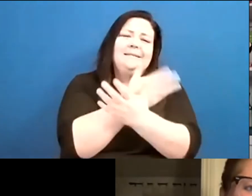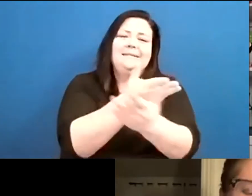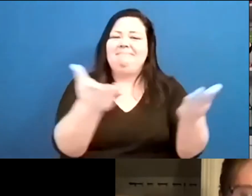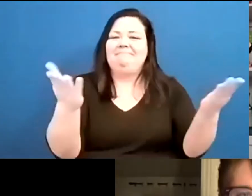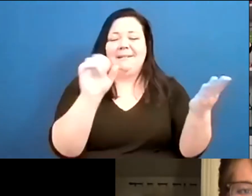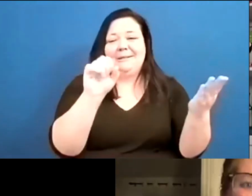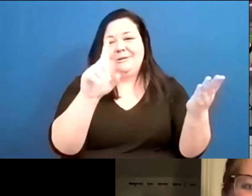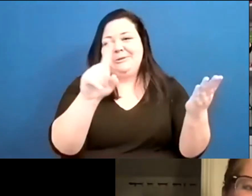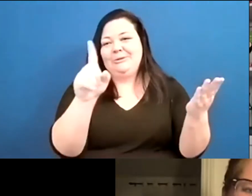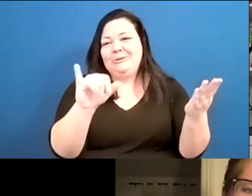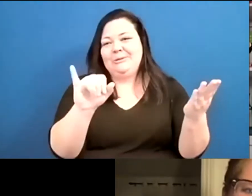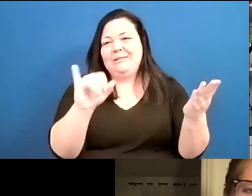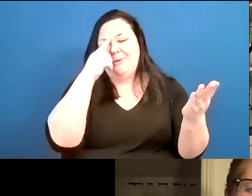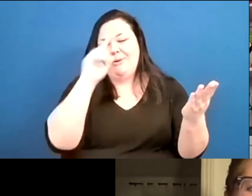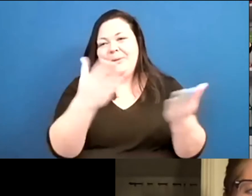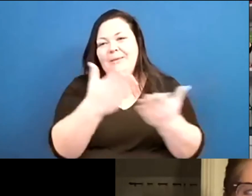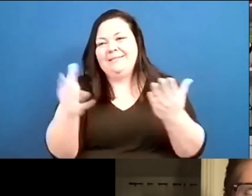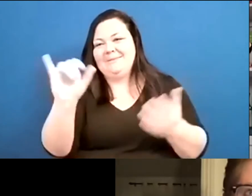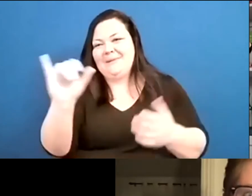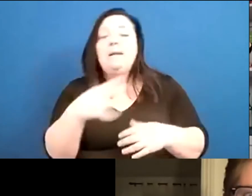also for those things, and to Megan, of course, for